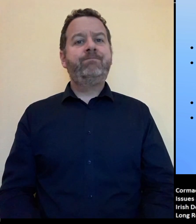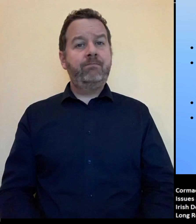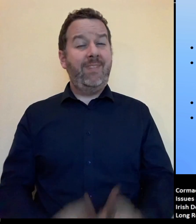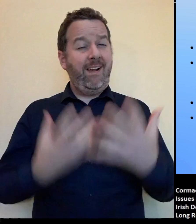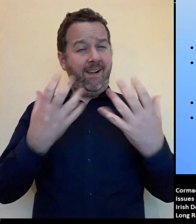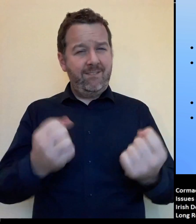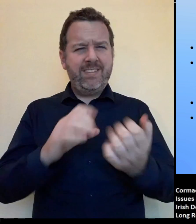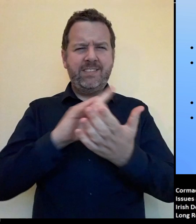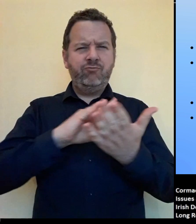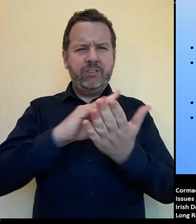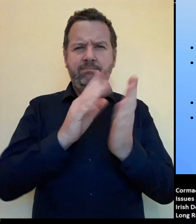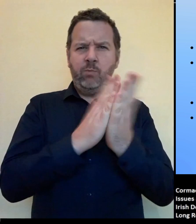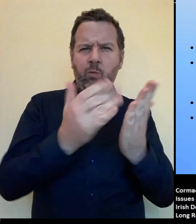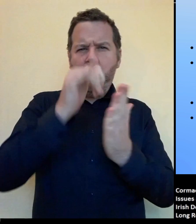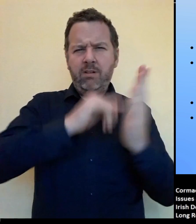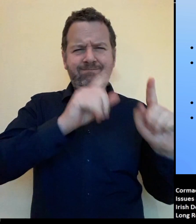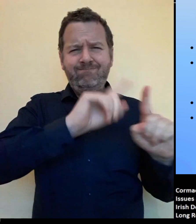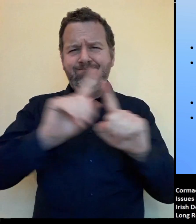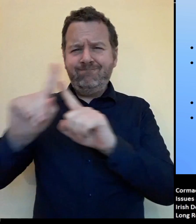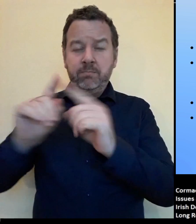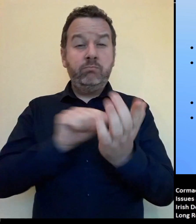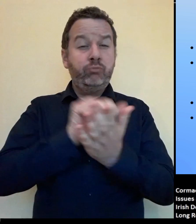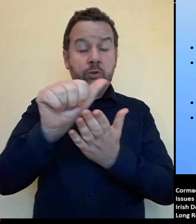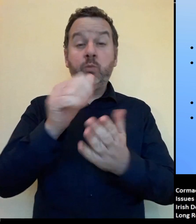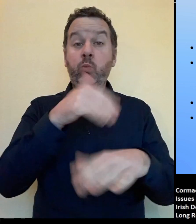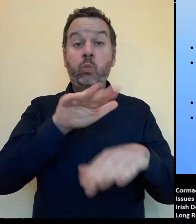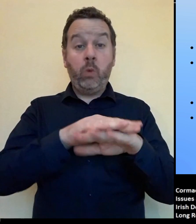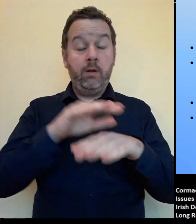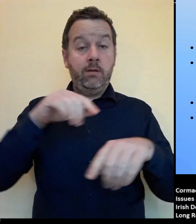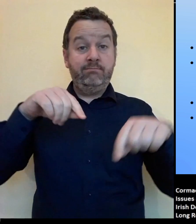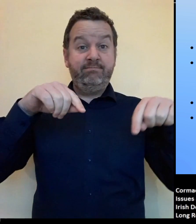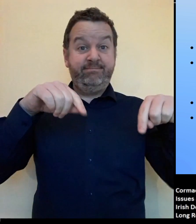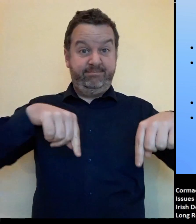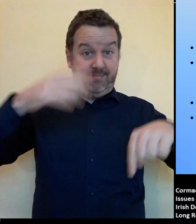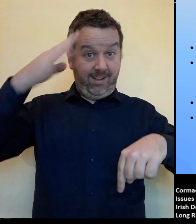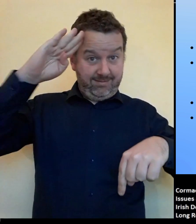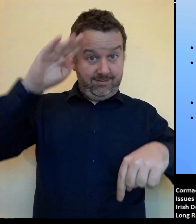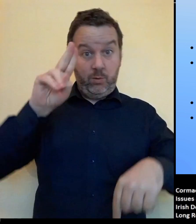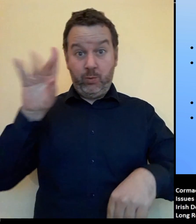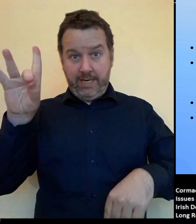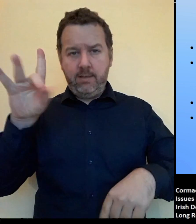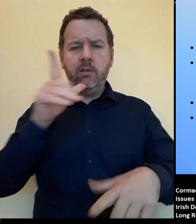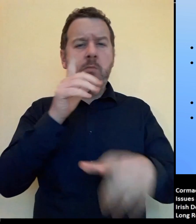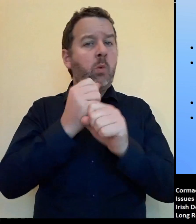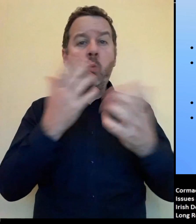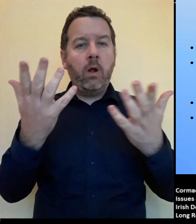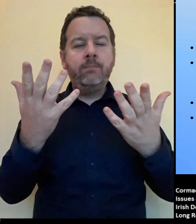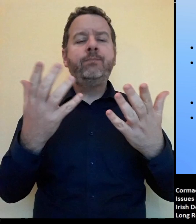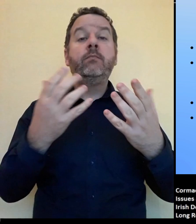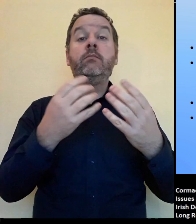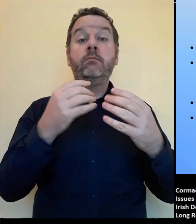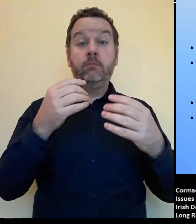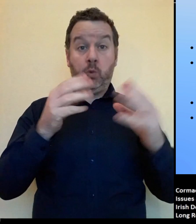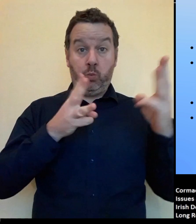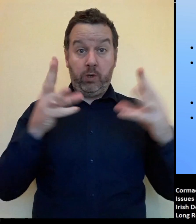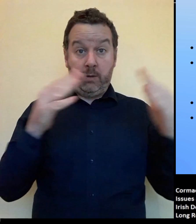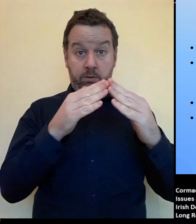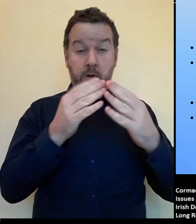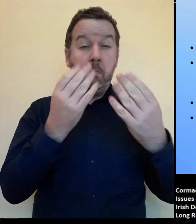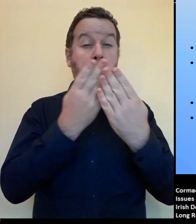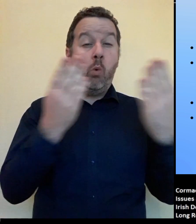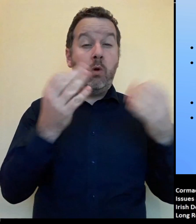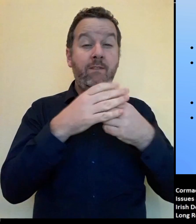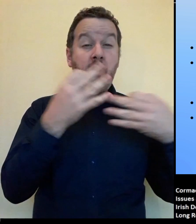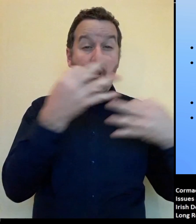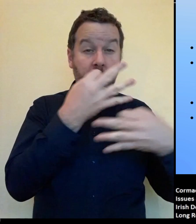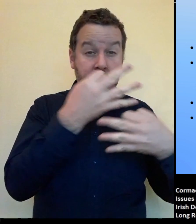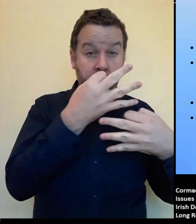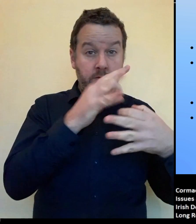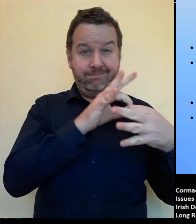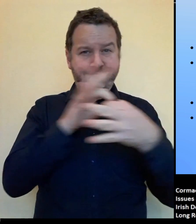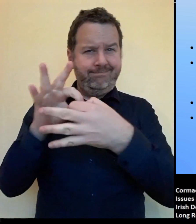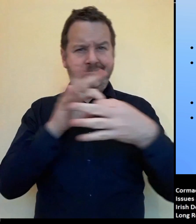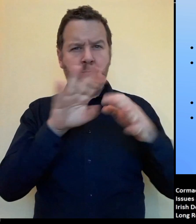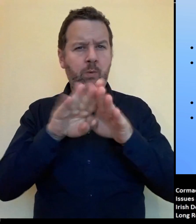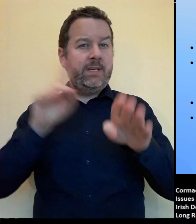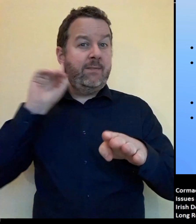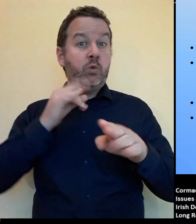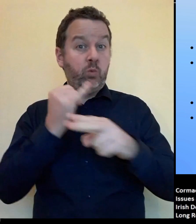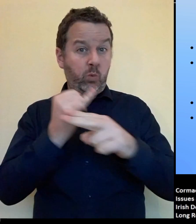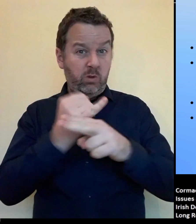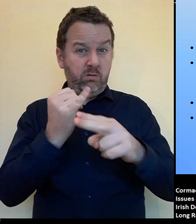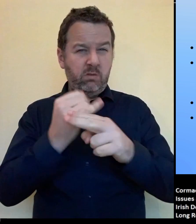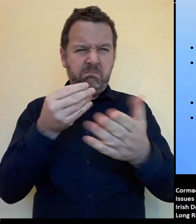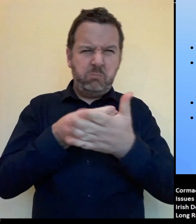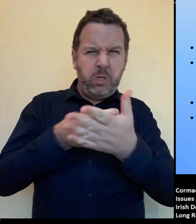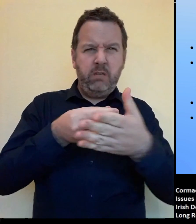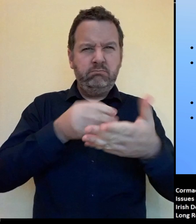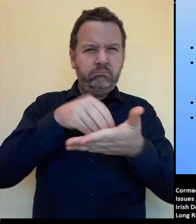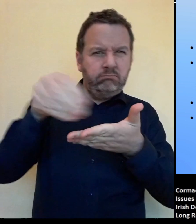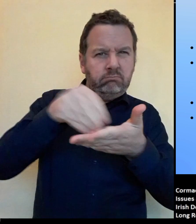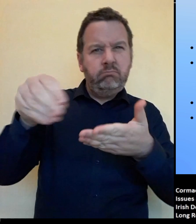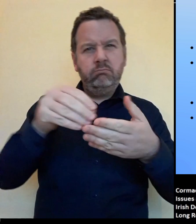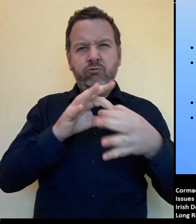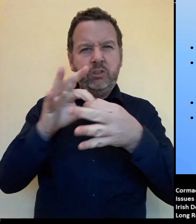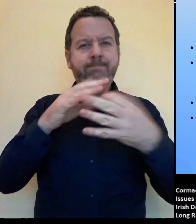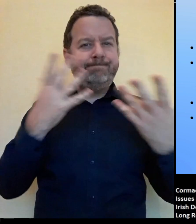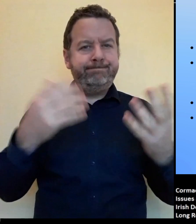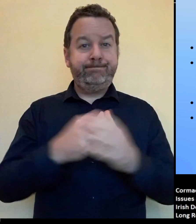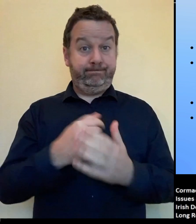There is a historiography from the UK and Ireland on financial and structural relationships between boards of guardians and deaf schools.